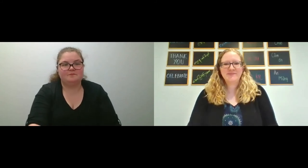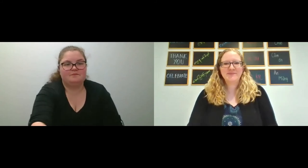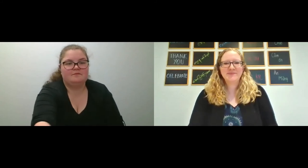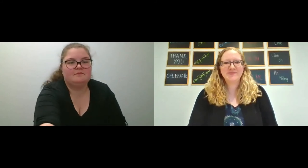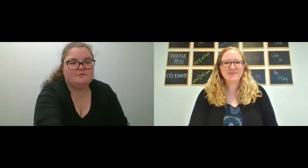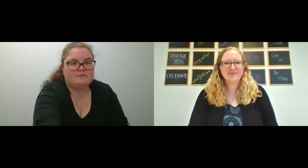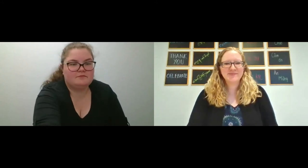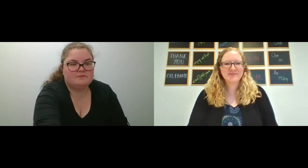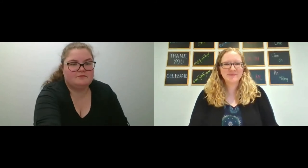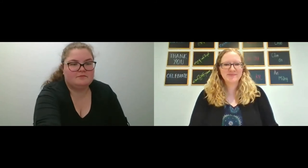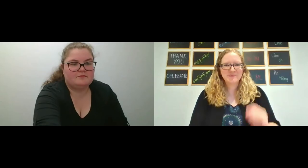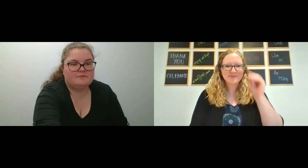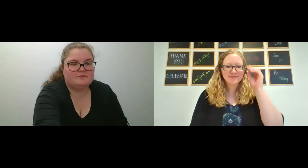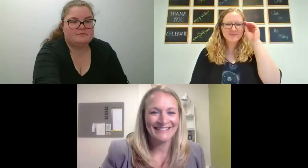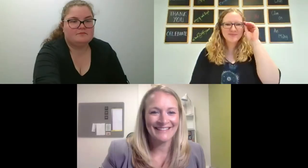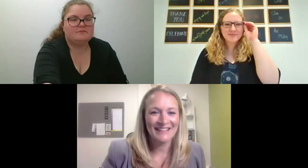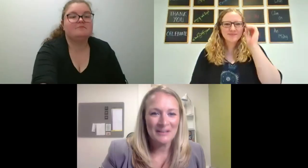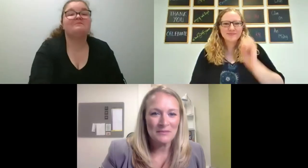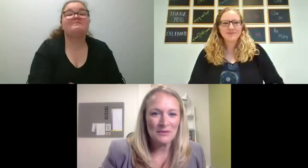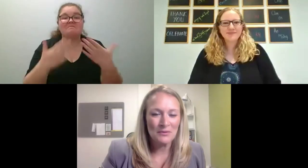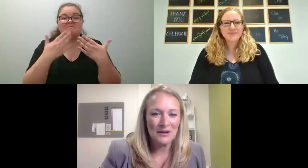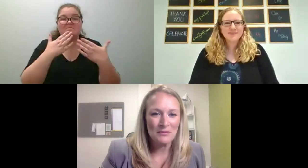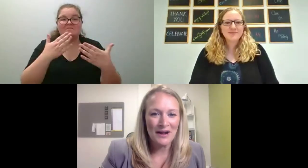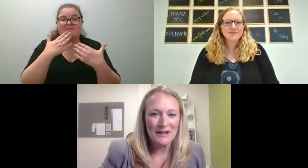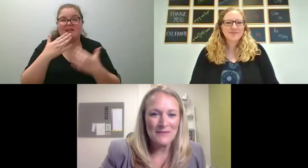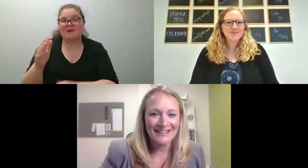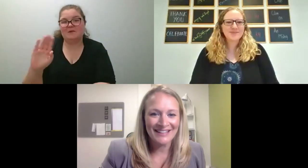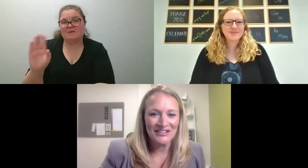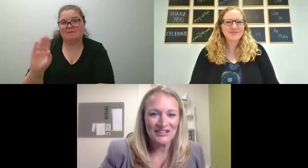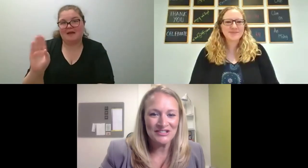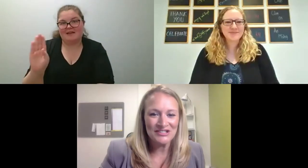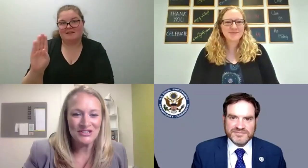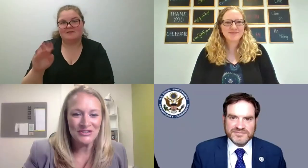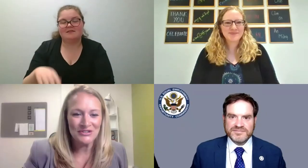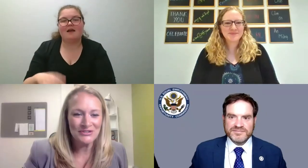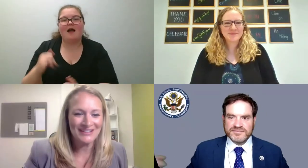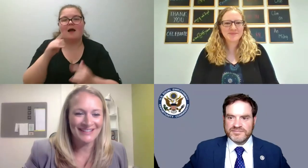Thank you so much, Betsy. Let me bring Brien back down here too.